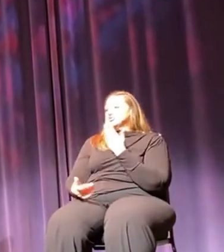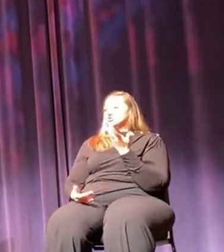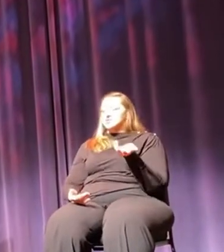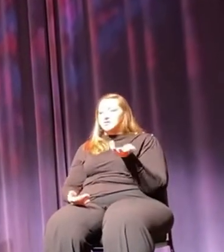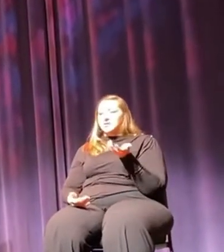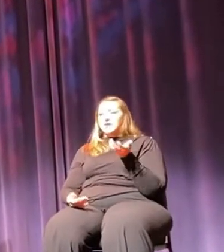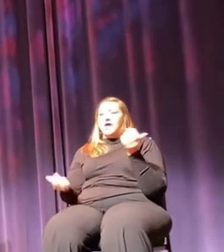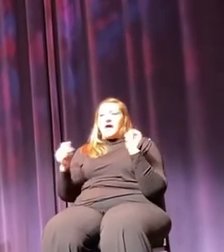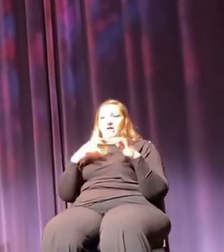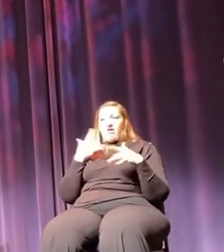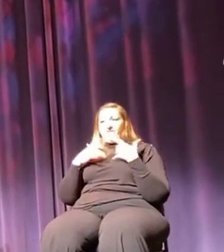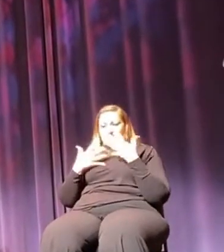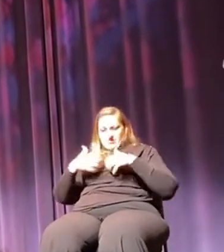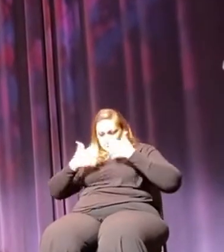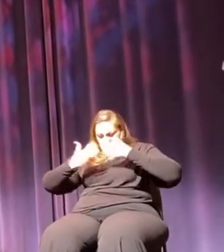and all the feelings that come with that.